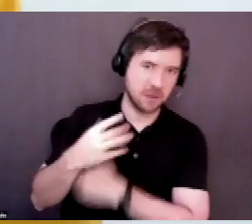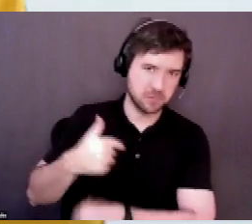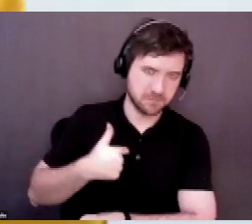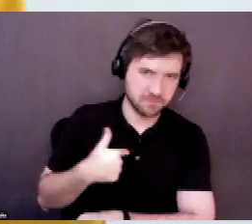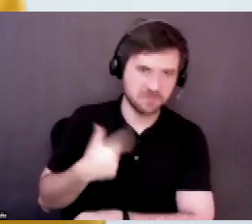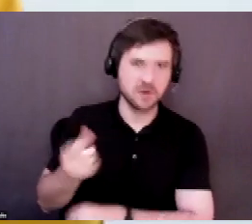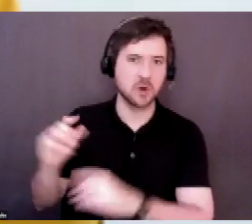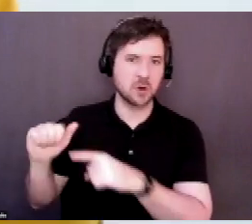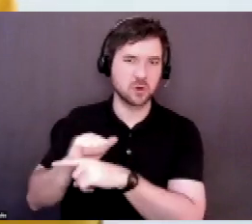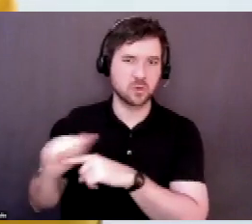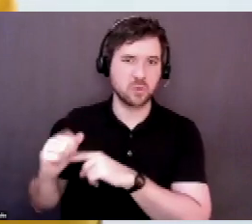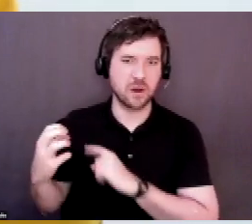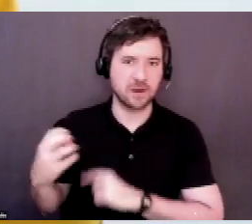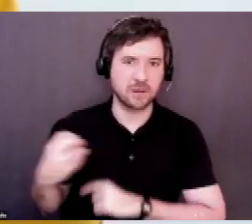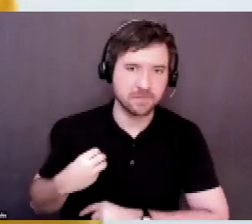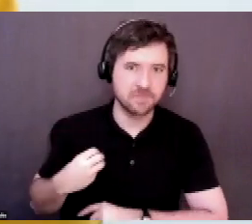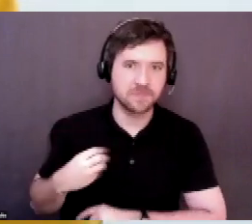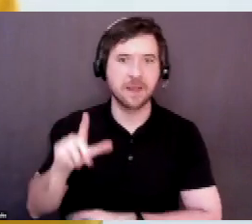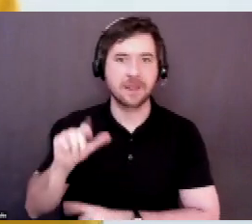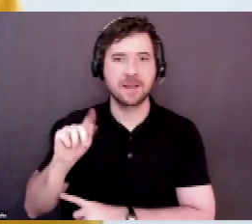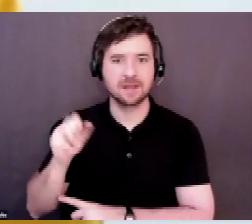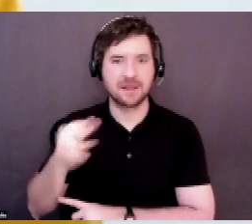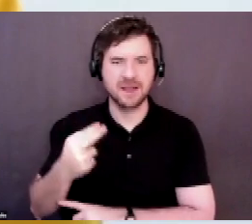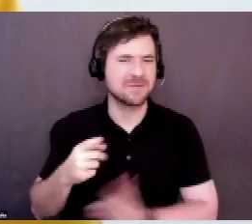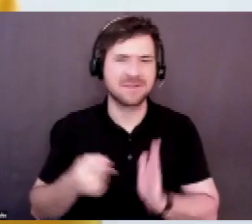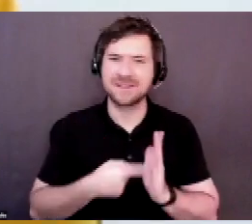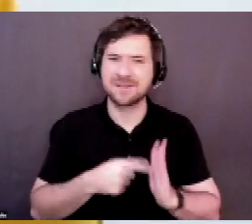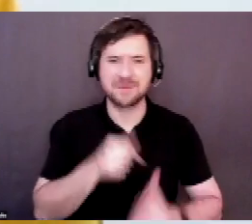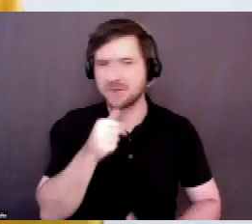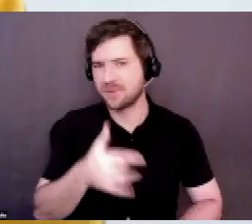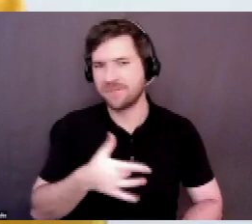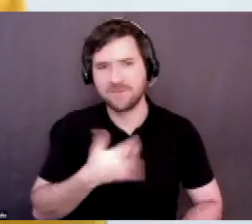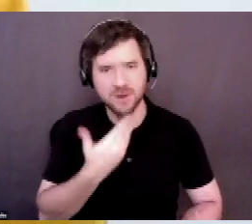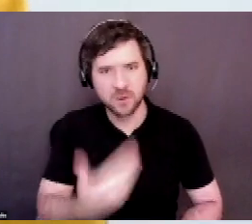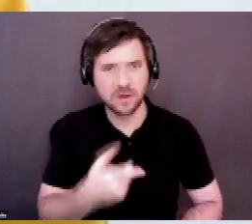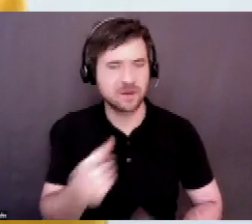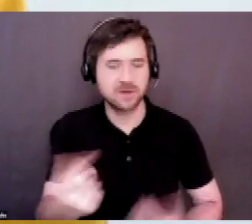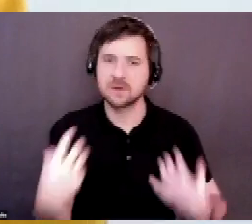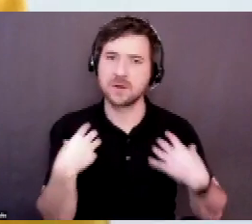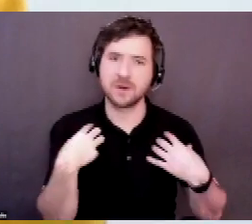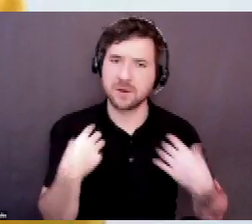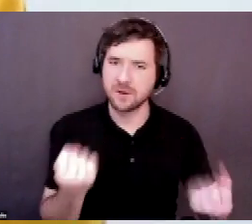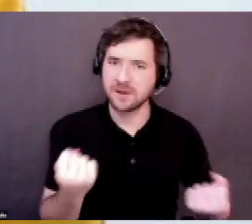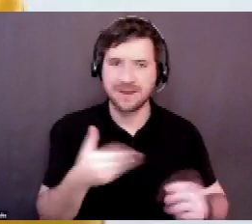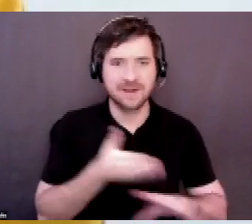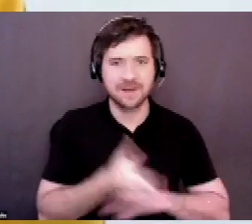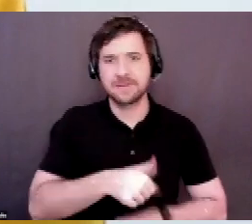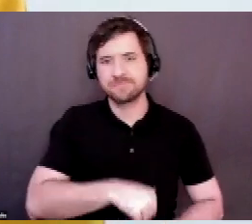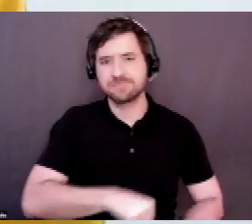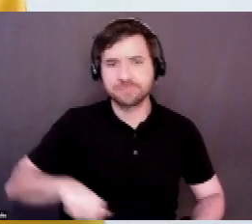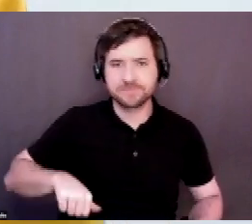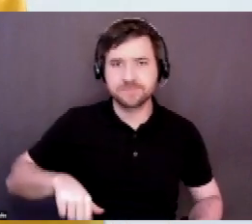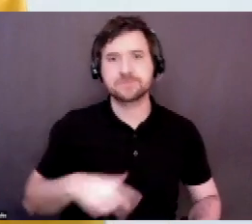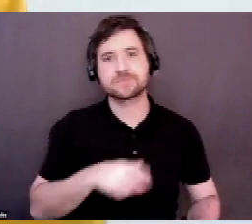just you just don't feel well sometimes because you're really recovering from the C section and your body adjusting and